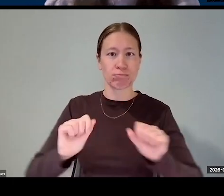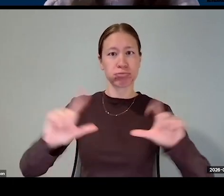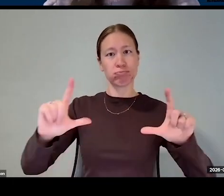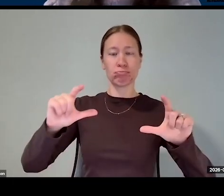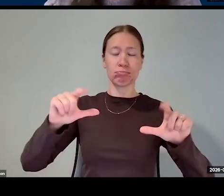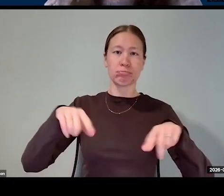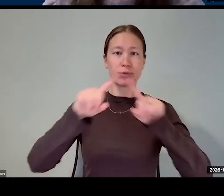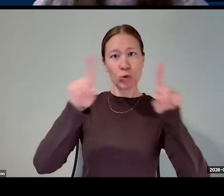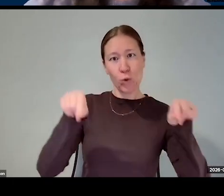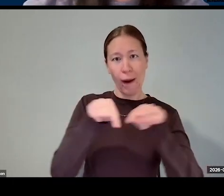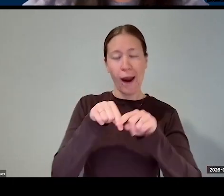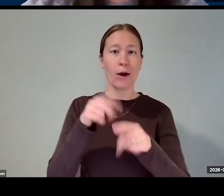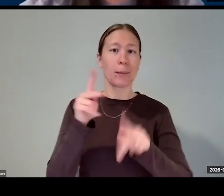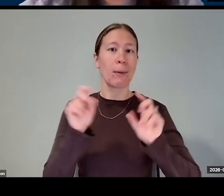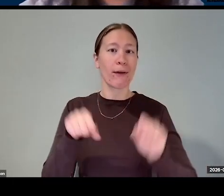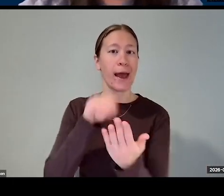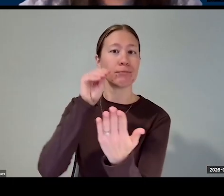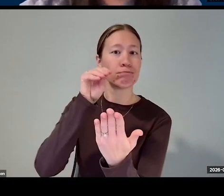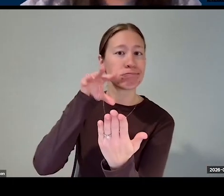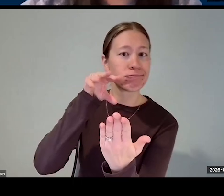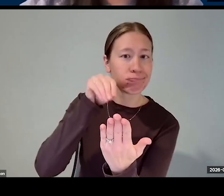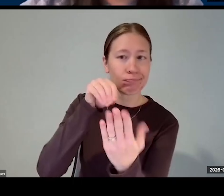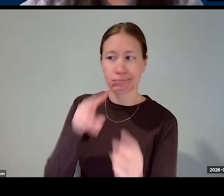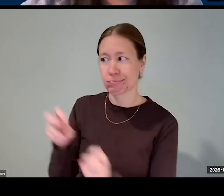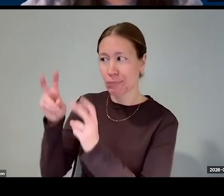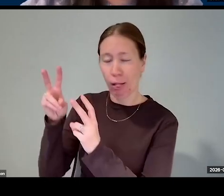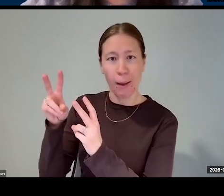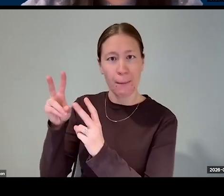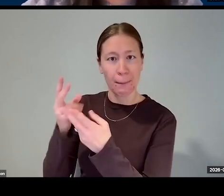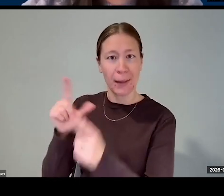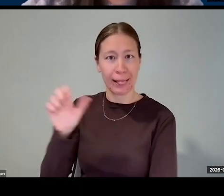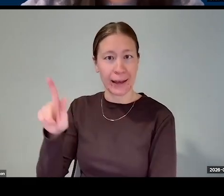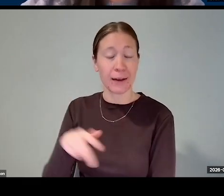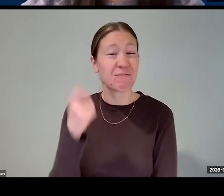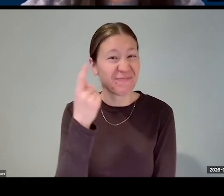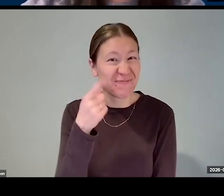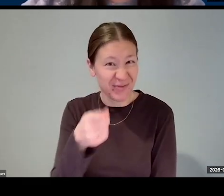and get to the resource easily. If you were using a QR code in your slide deck,